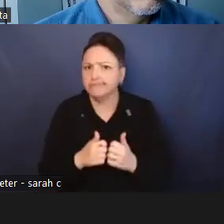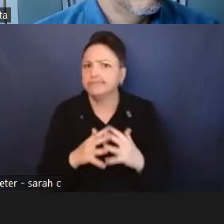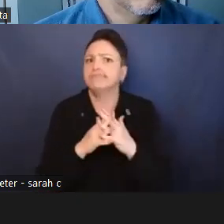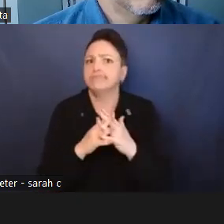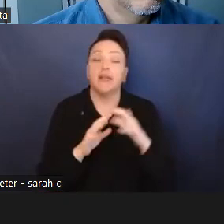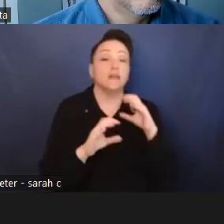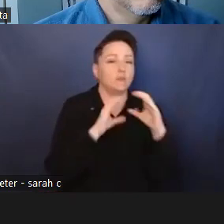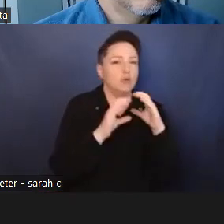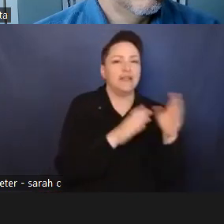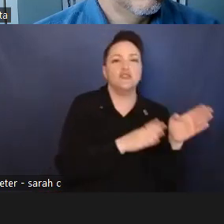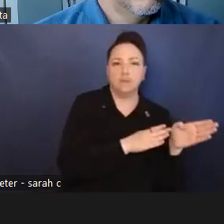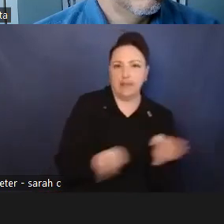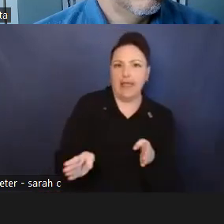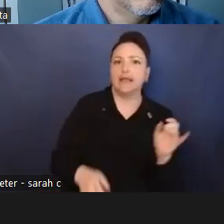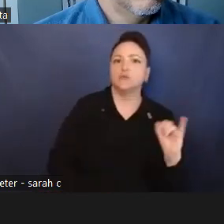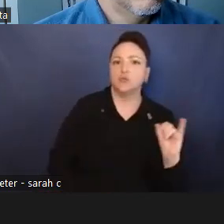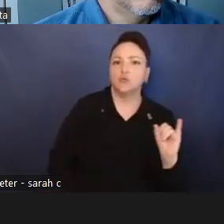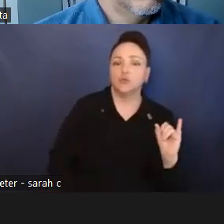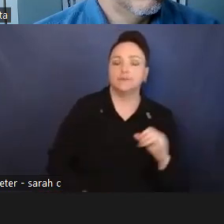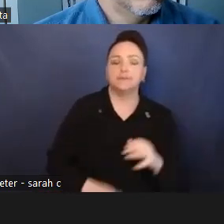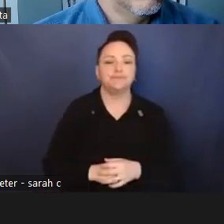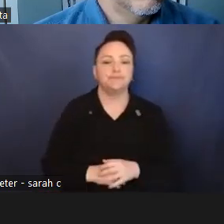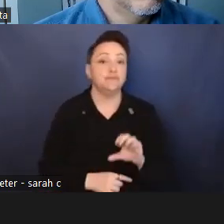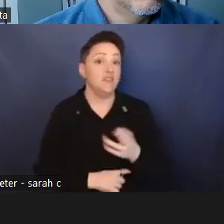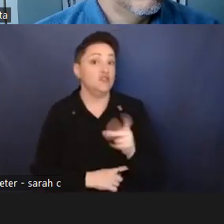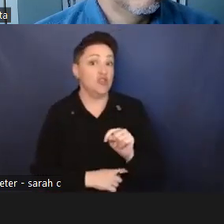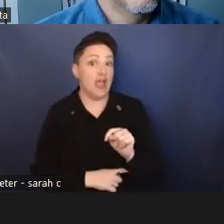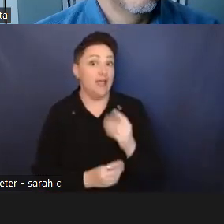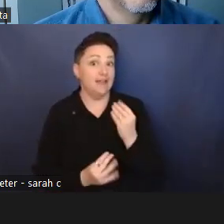So I will pop some information anything on the chat but just wanted to put out